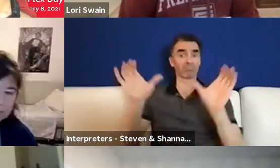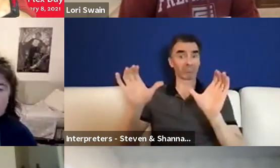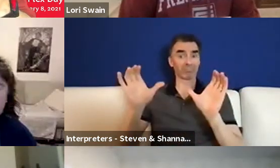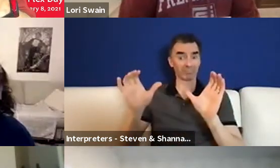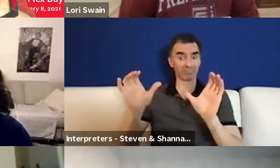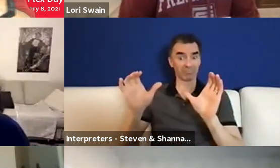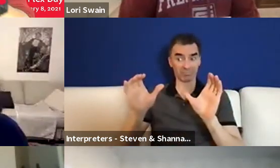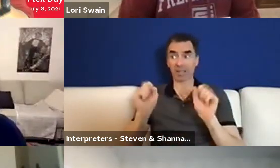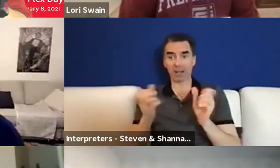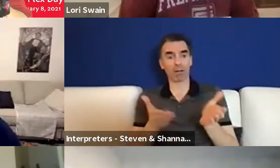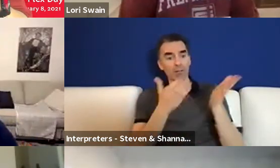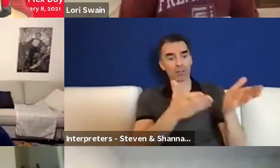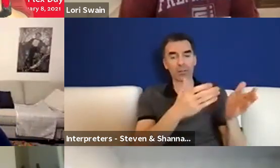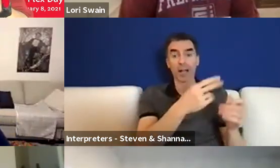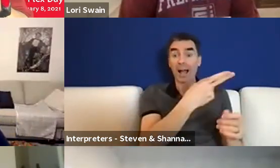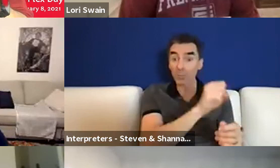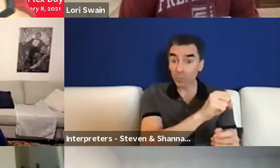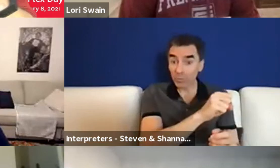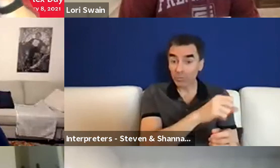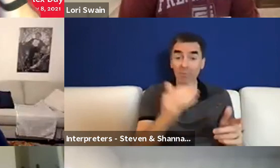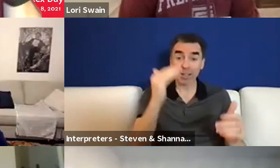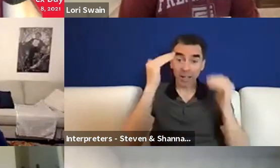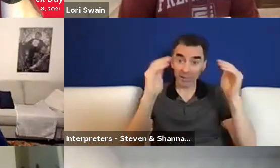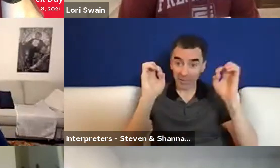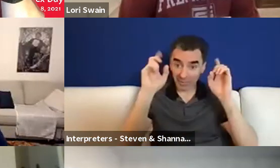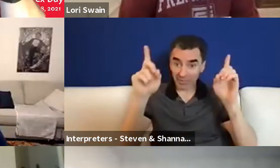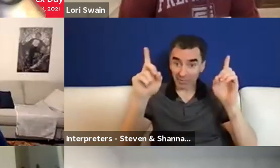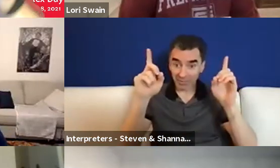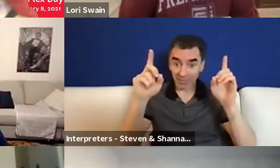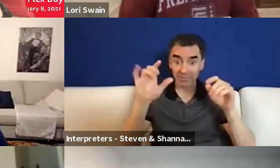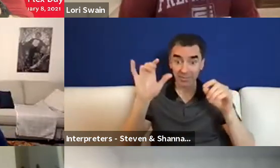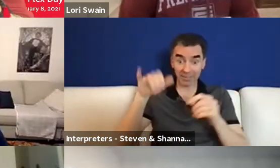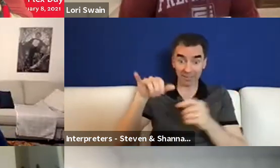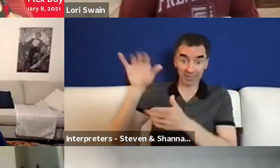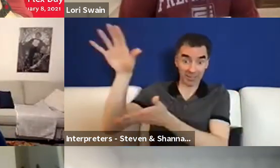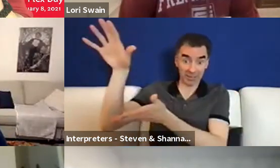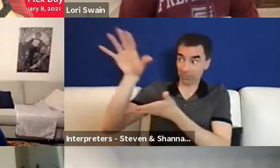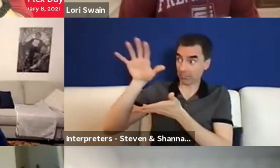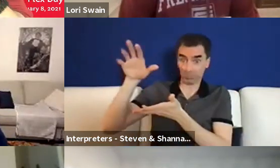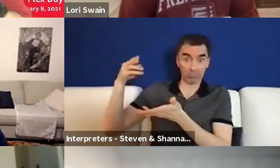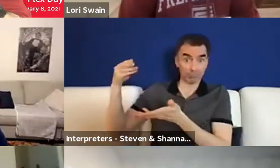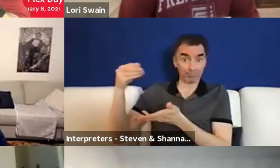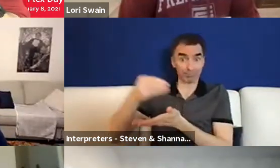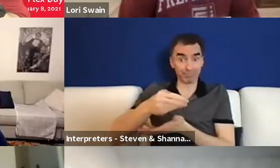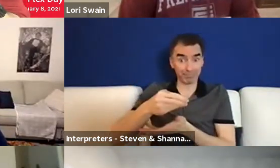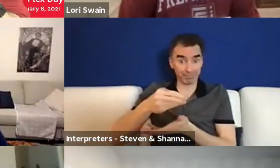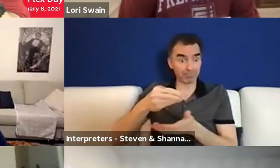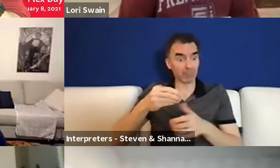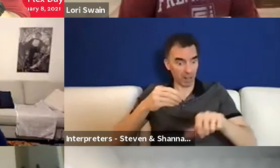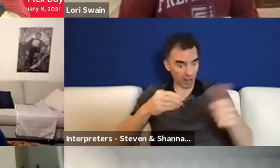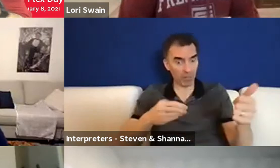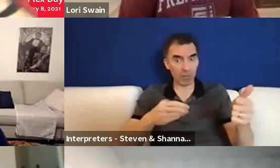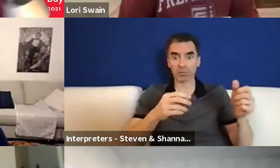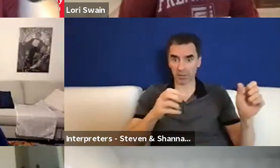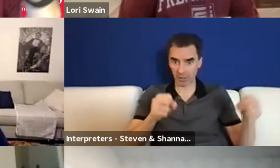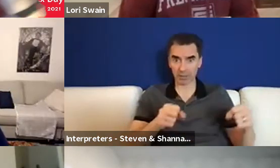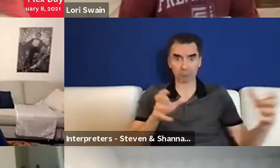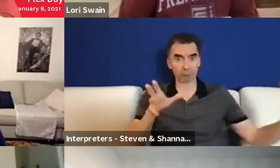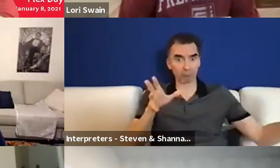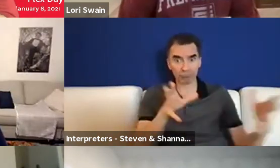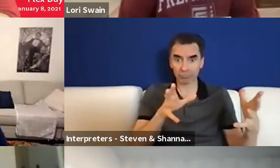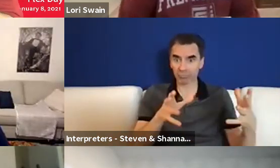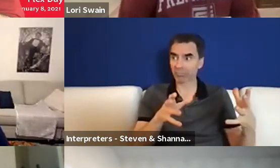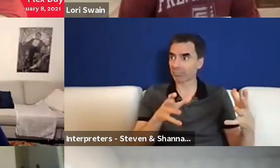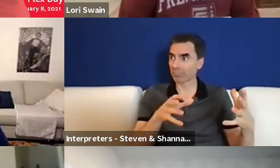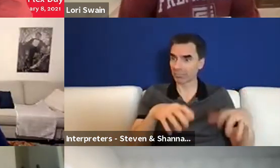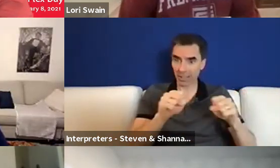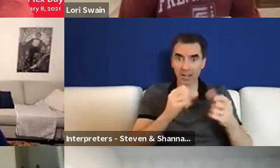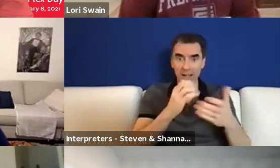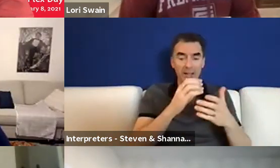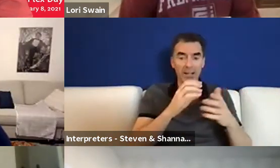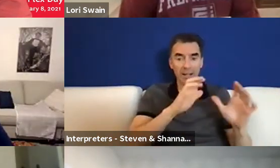schools, adult education, the grant is paying for cohorts to take these two classes and their pathways into potential accounting and